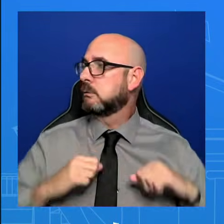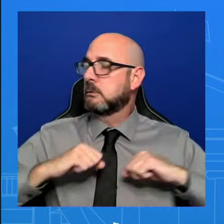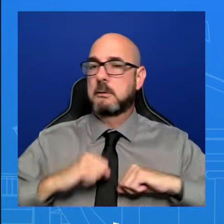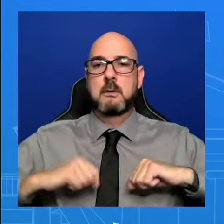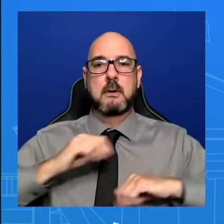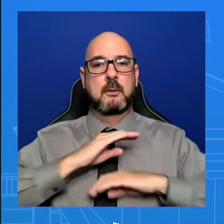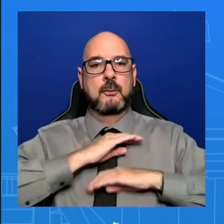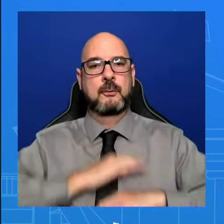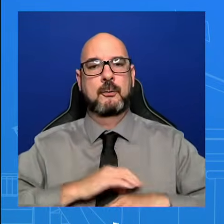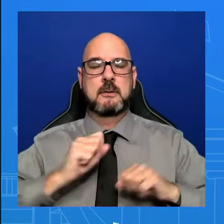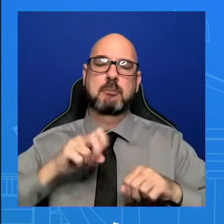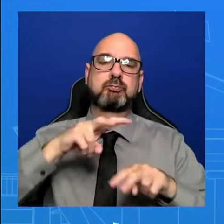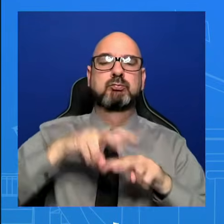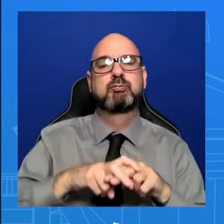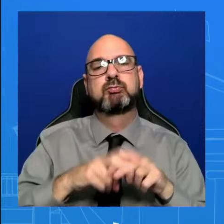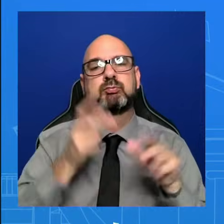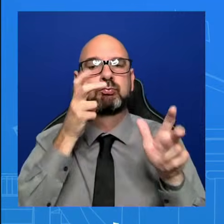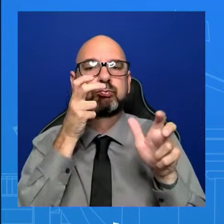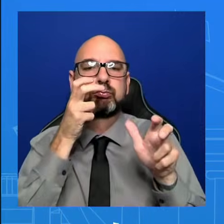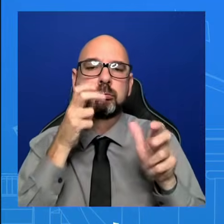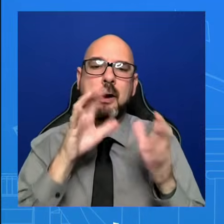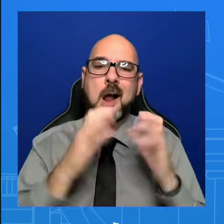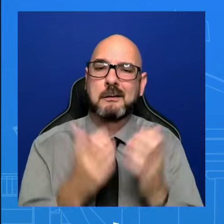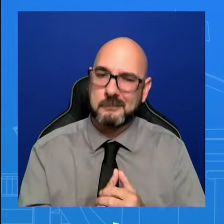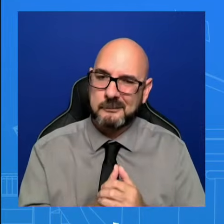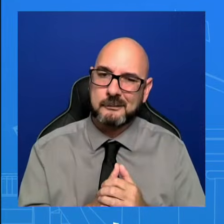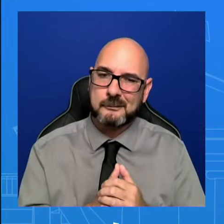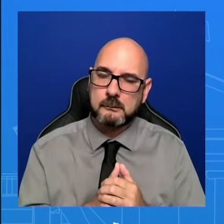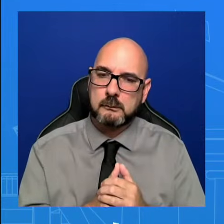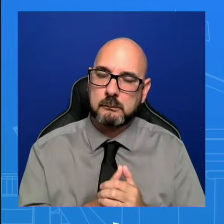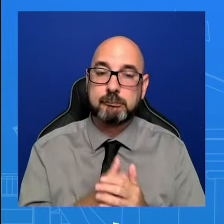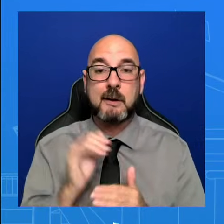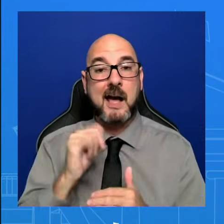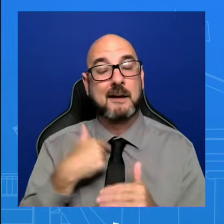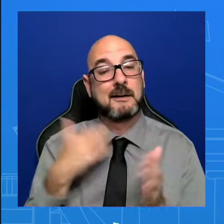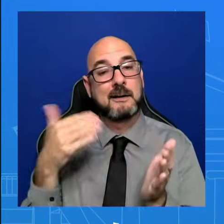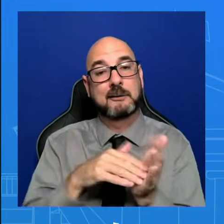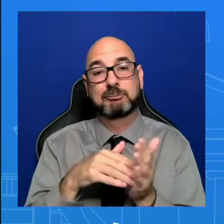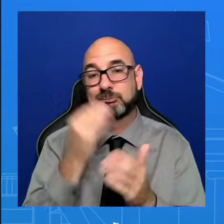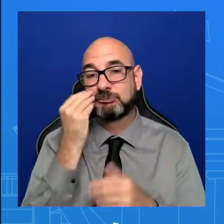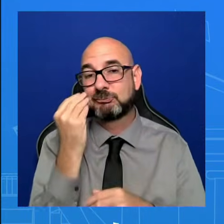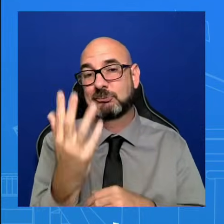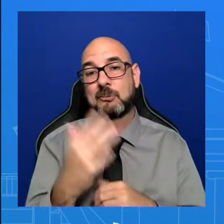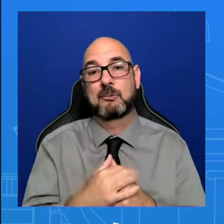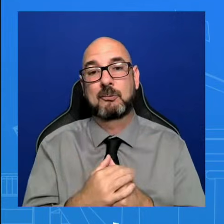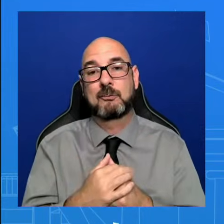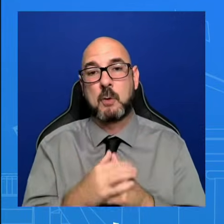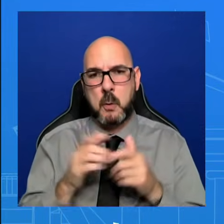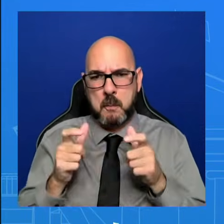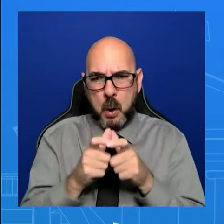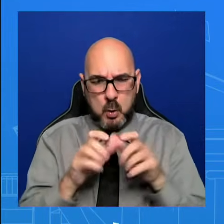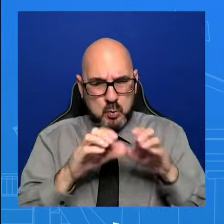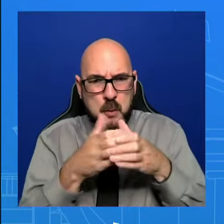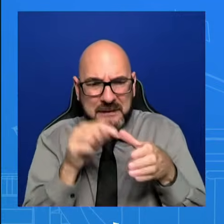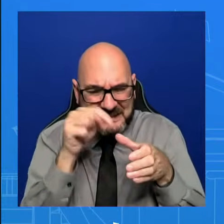And I've also said over and over again, we believe that it is a small percentage of students who are causing this disrupt- -- disruption,